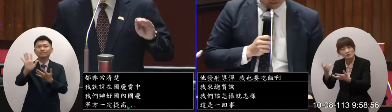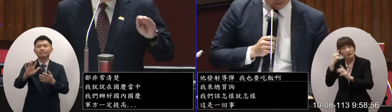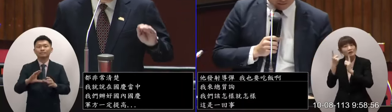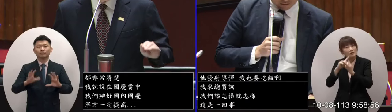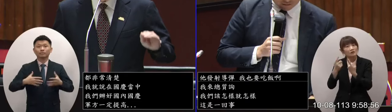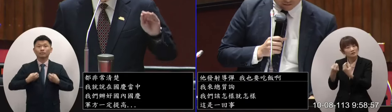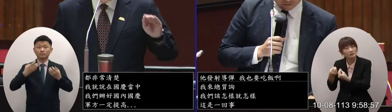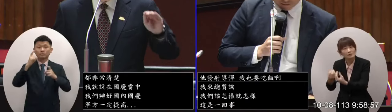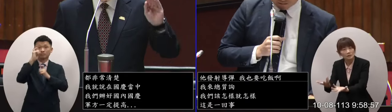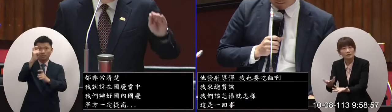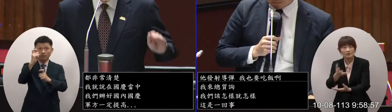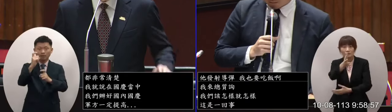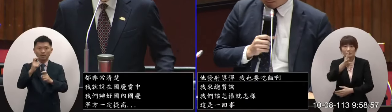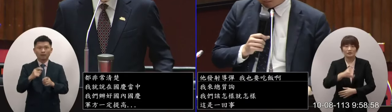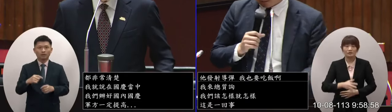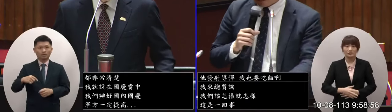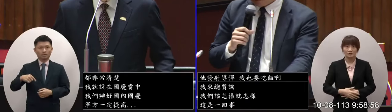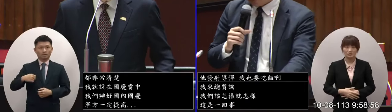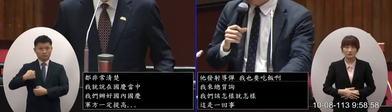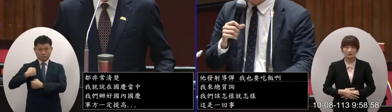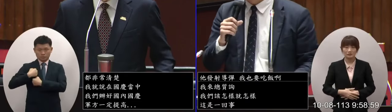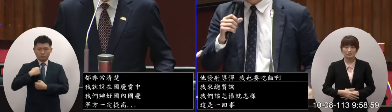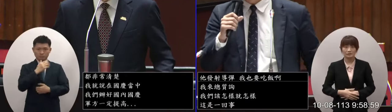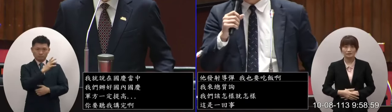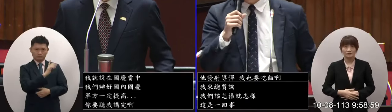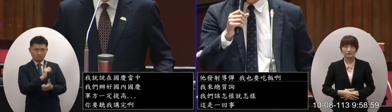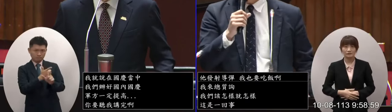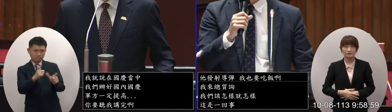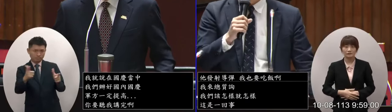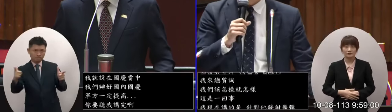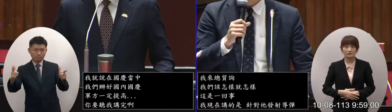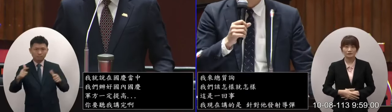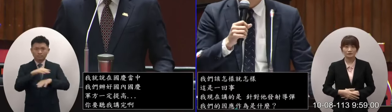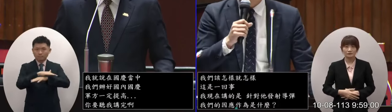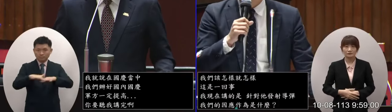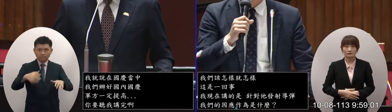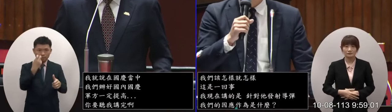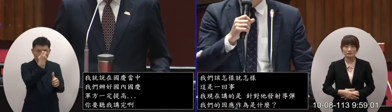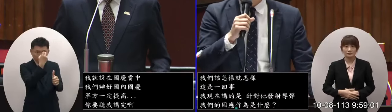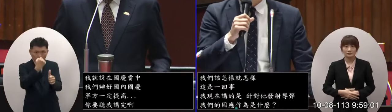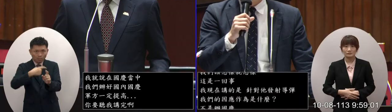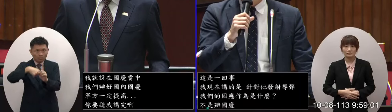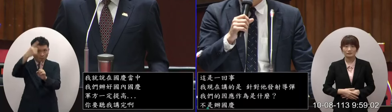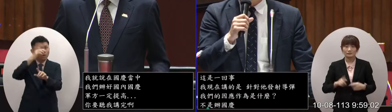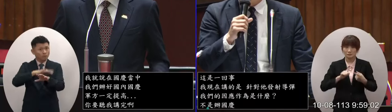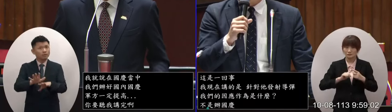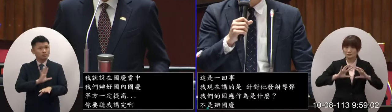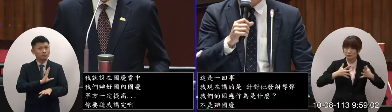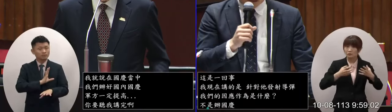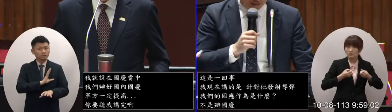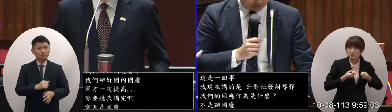so we must also improve our various national defense security monitoring. This is a must except for the National Day. We have been aware of